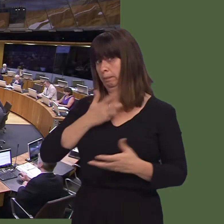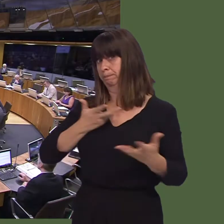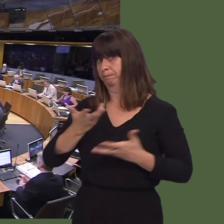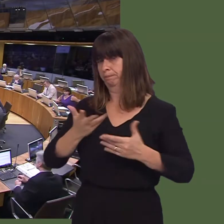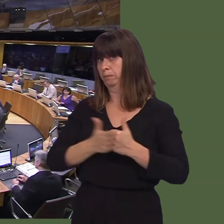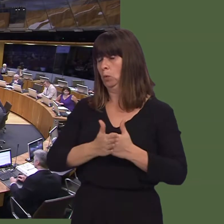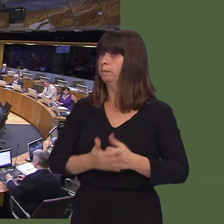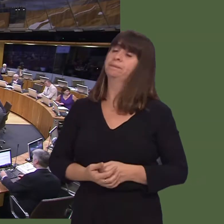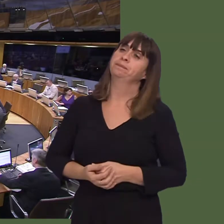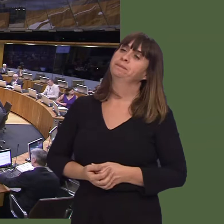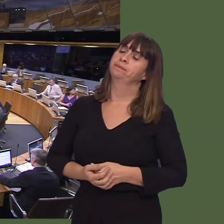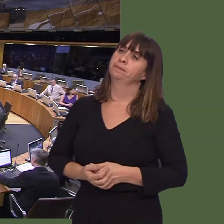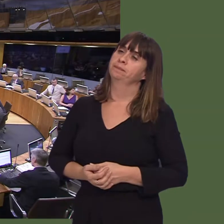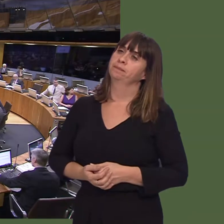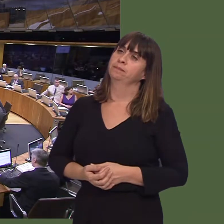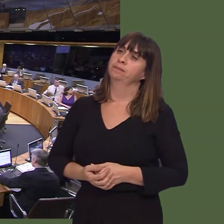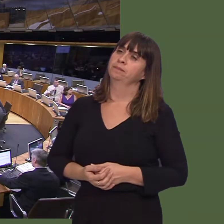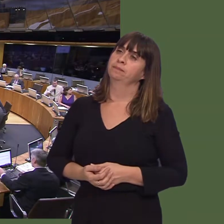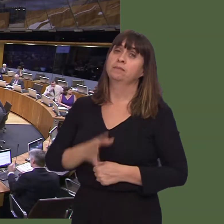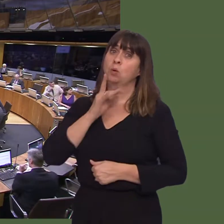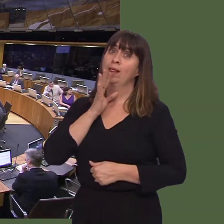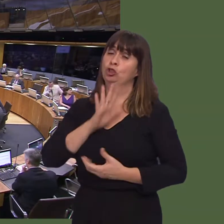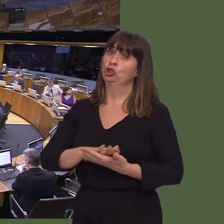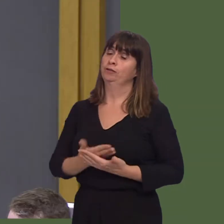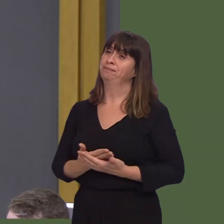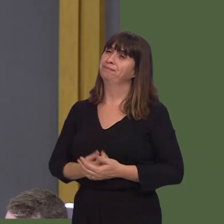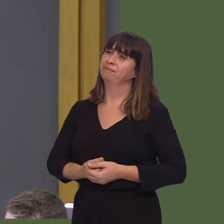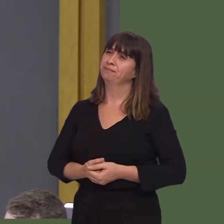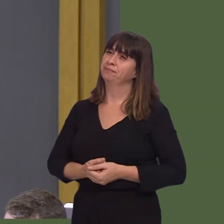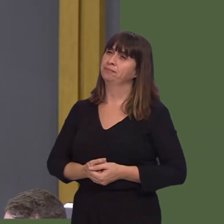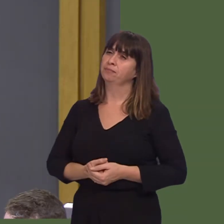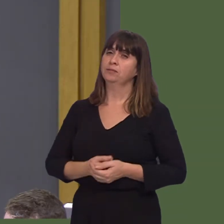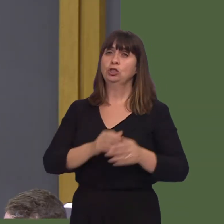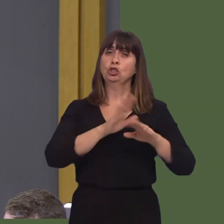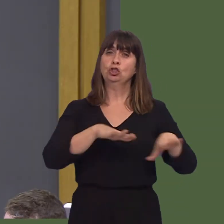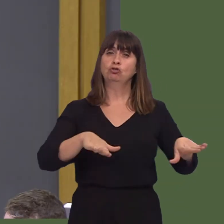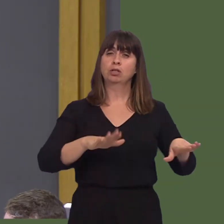Si‚n Gwenllian AM: Under the Rights of Children and Young Persons (Wales) Measure 2011, the